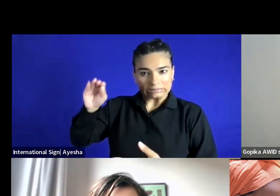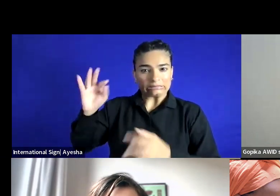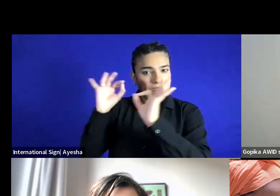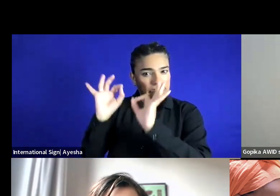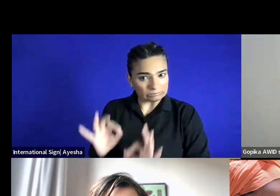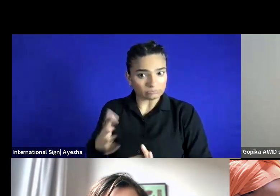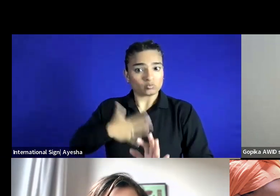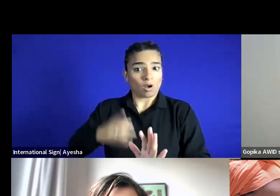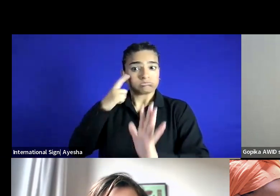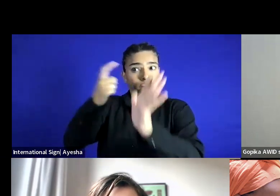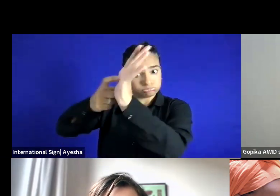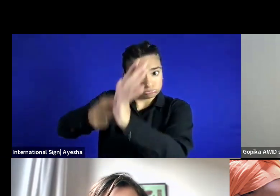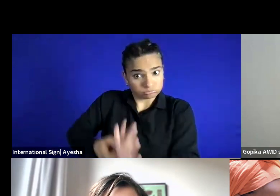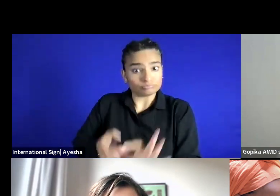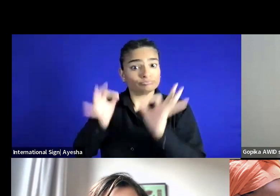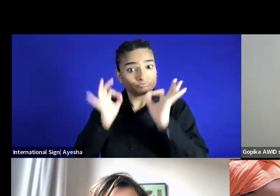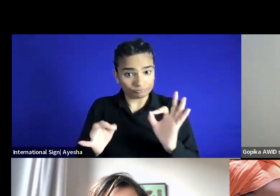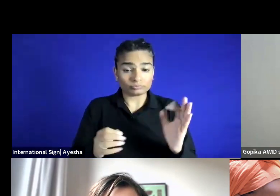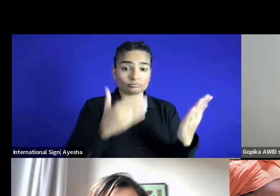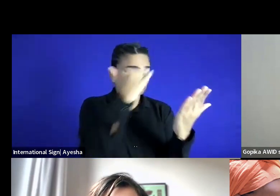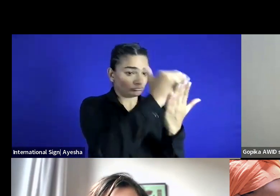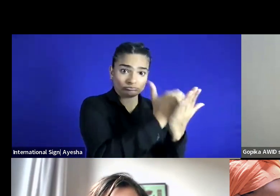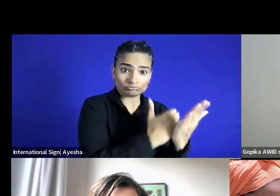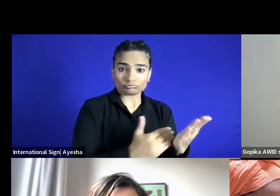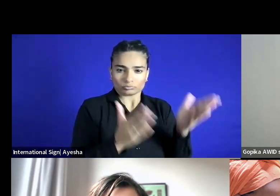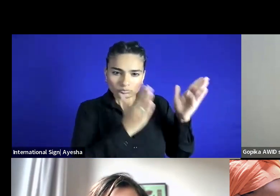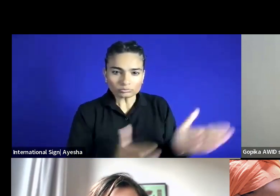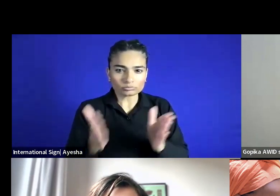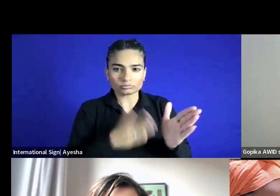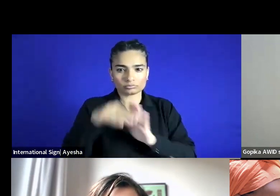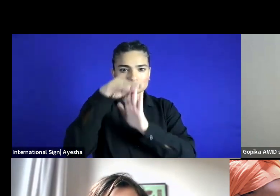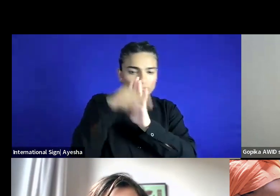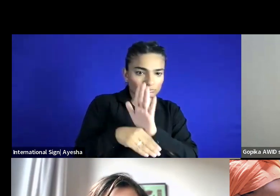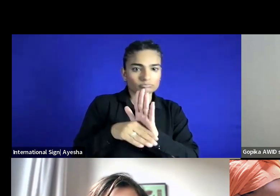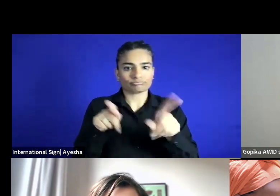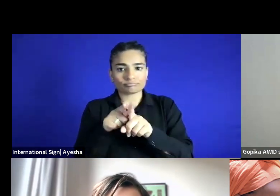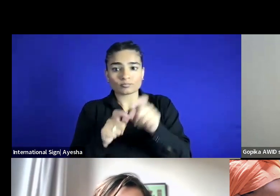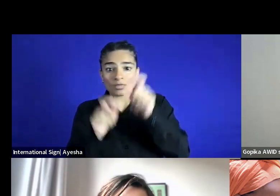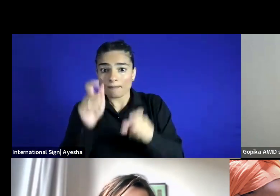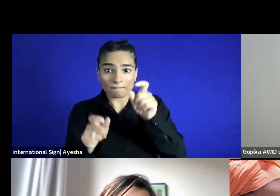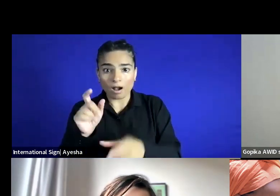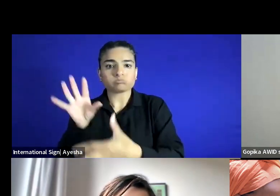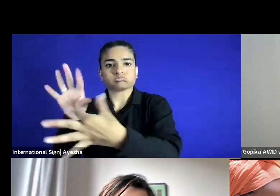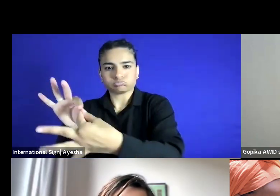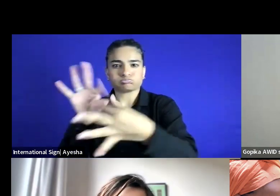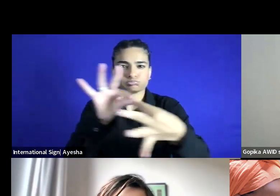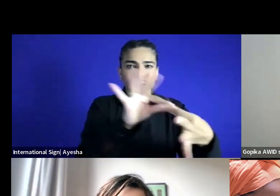we have been making an effort to reach out to folks, affected in areas where there is crisis, where there is war,